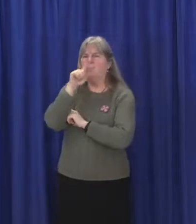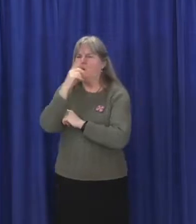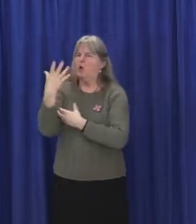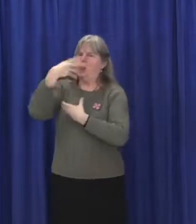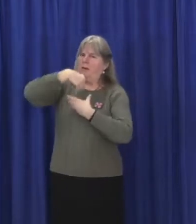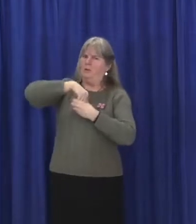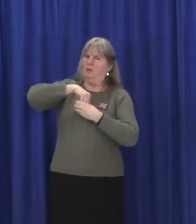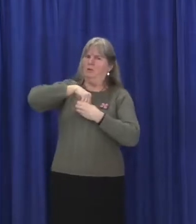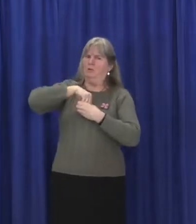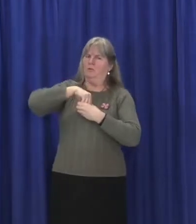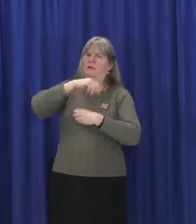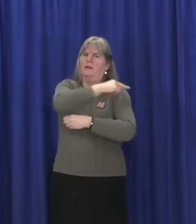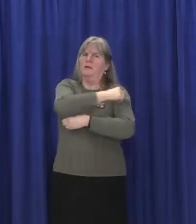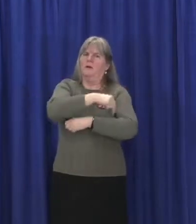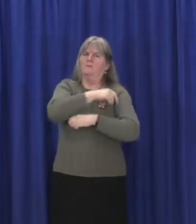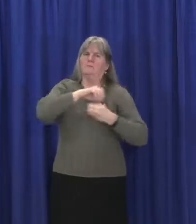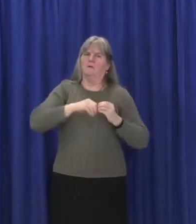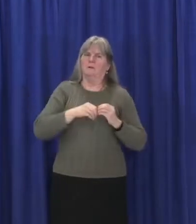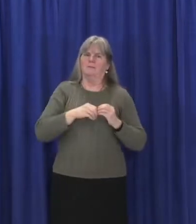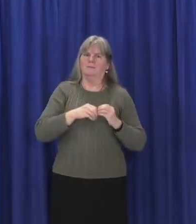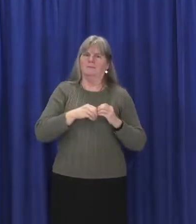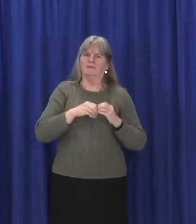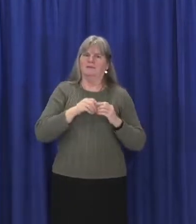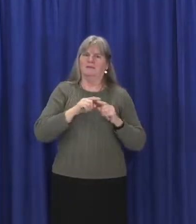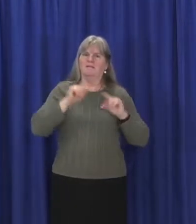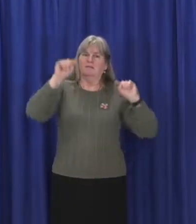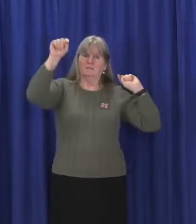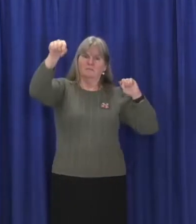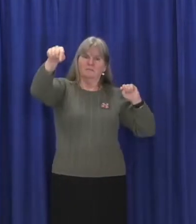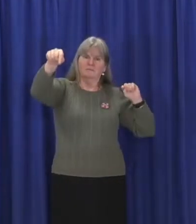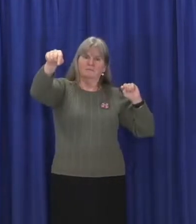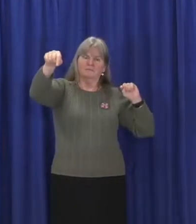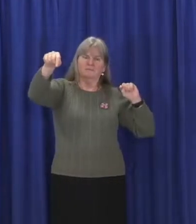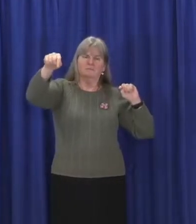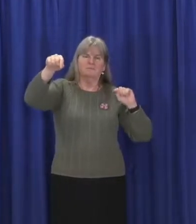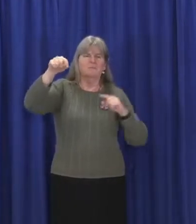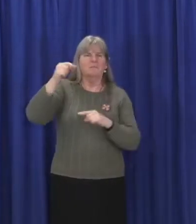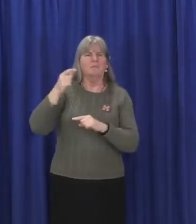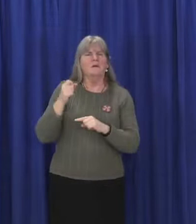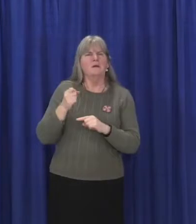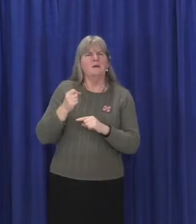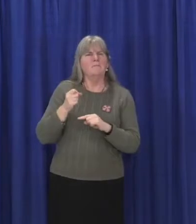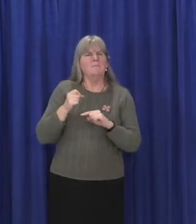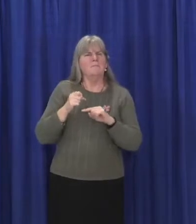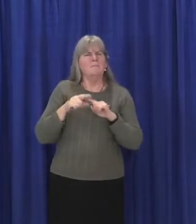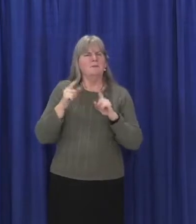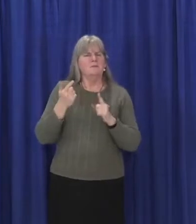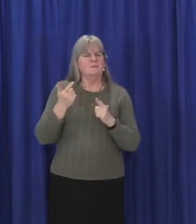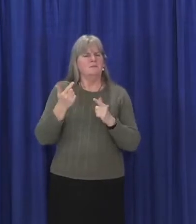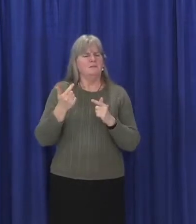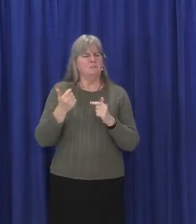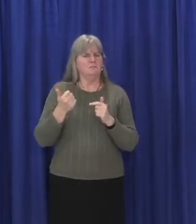numbers at this time. It is something that I am working to get the data